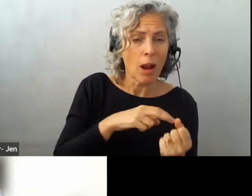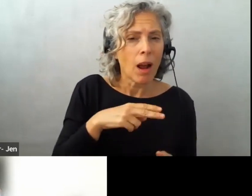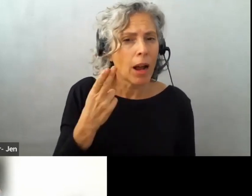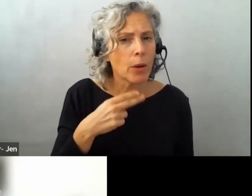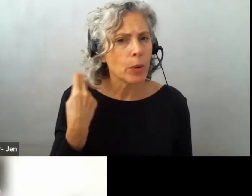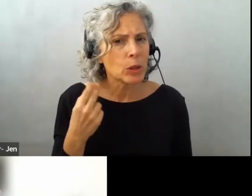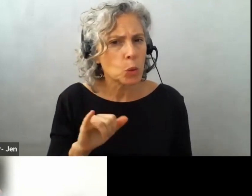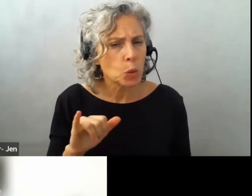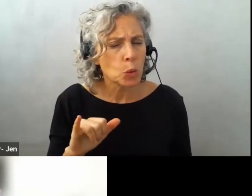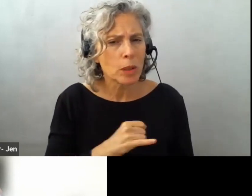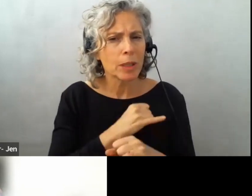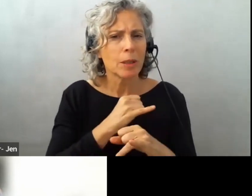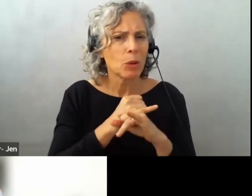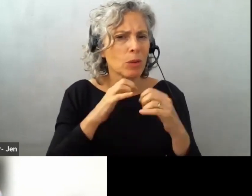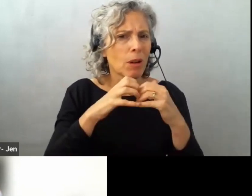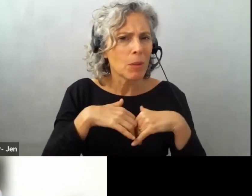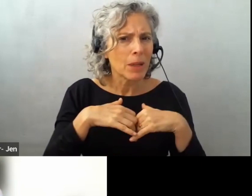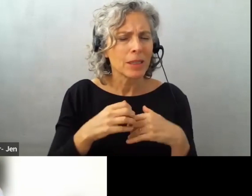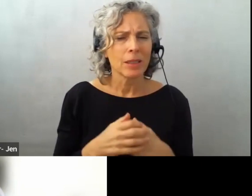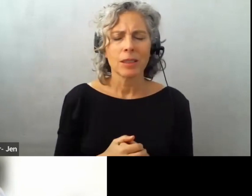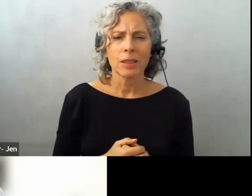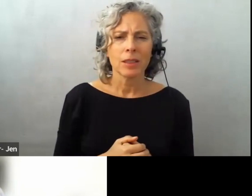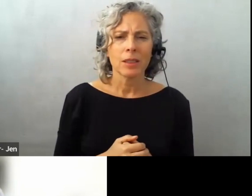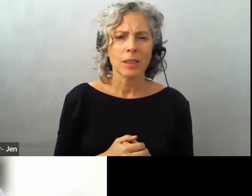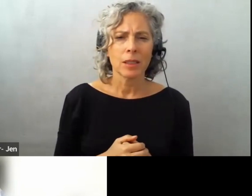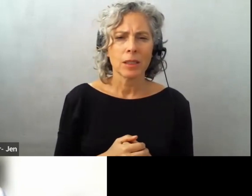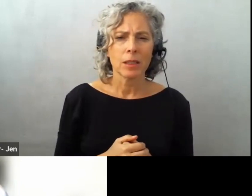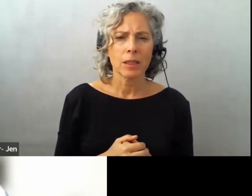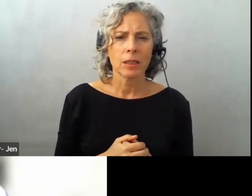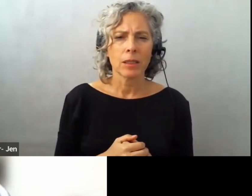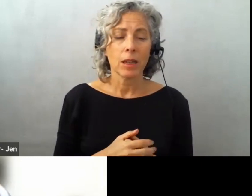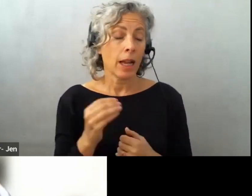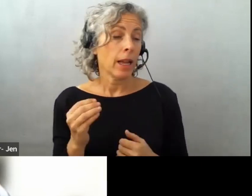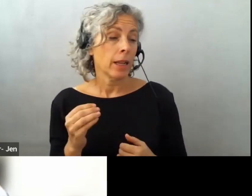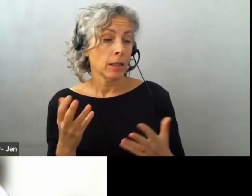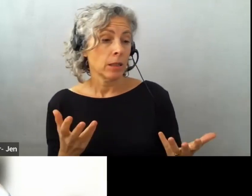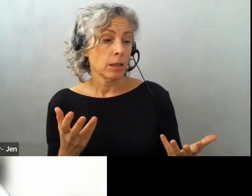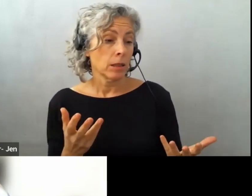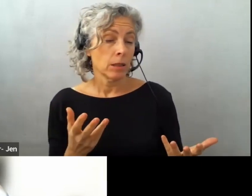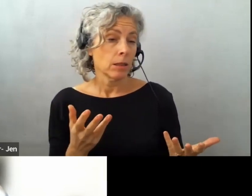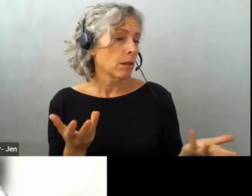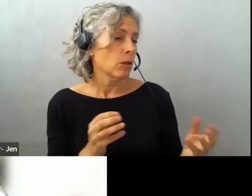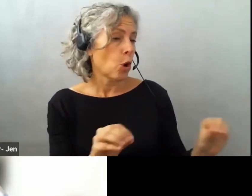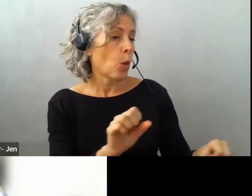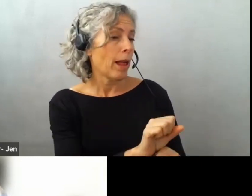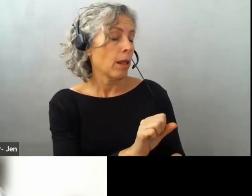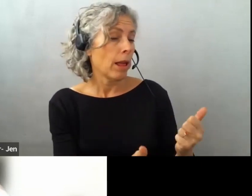immunocompromised. So it's still really Oh go without help, or have people come over and every